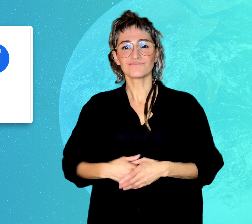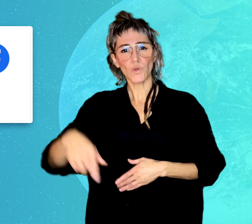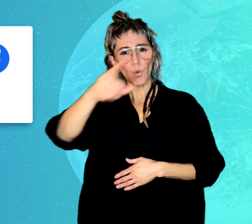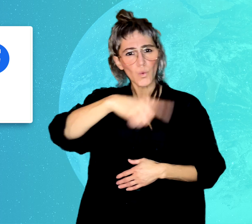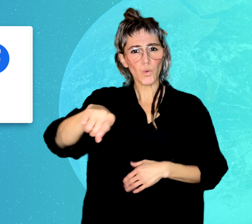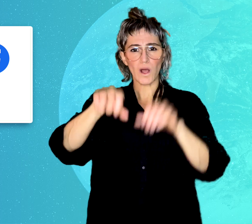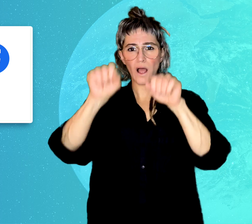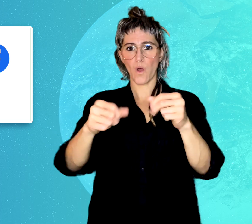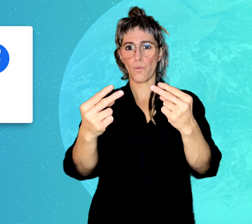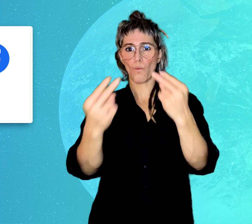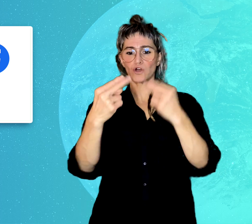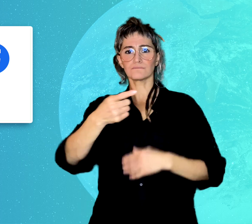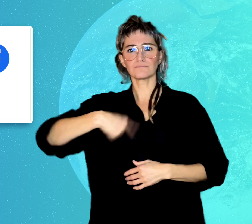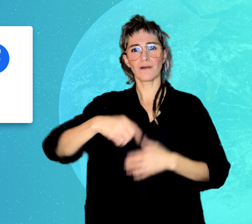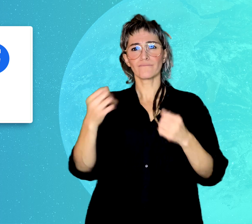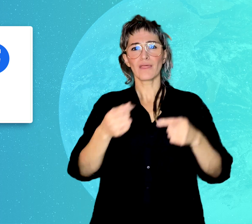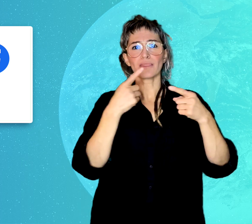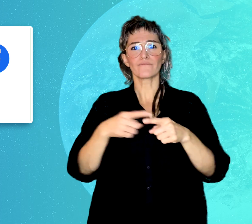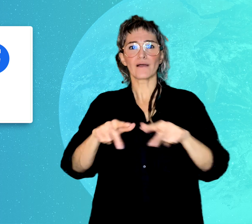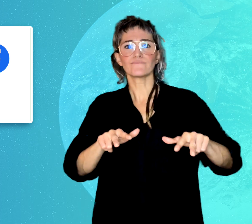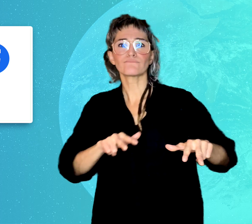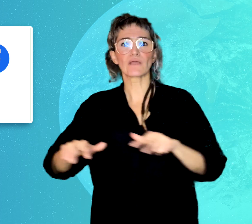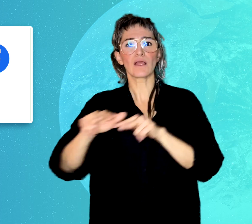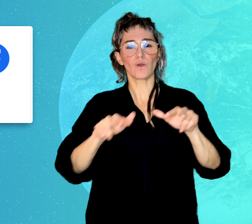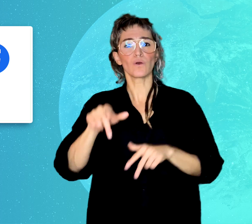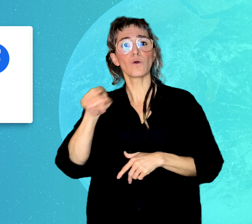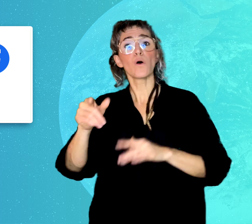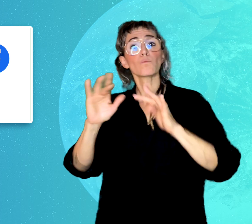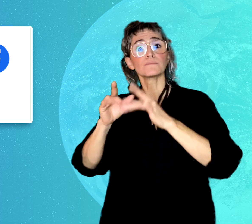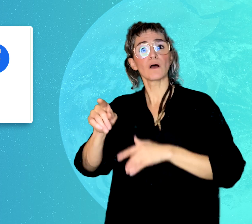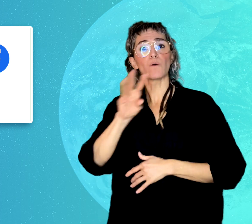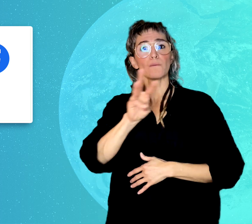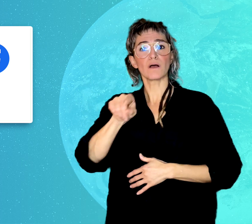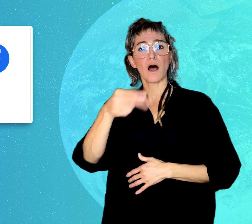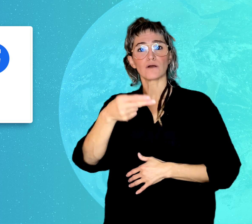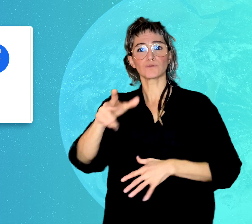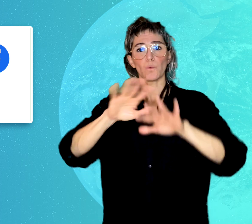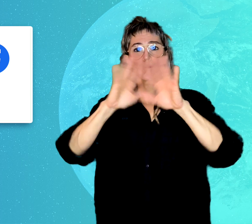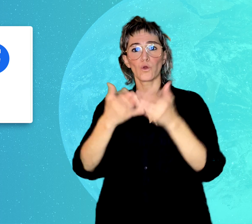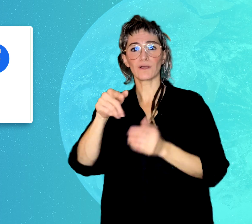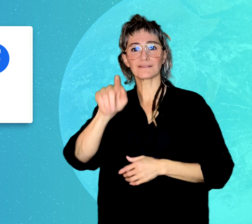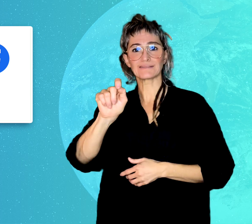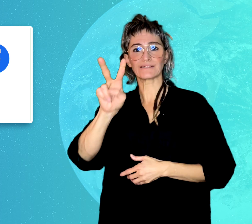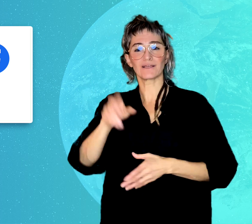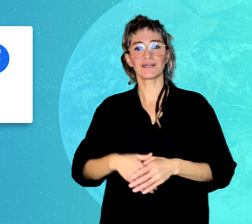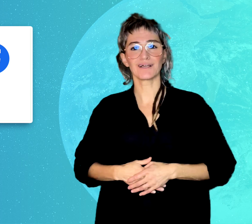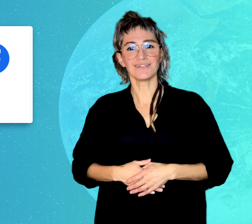You can watch all of our videos at www.h3world.tv.